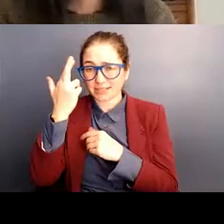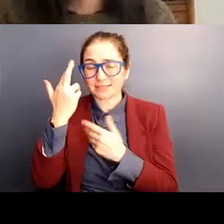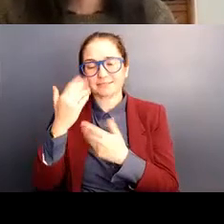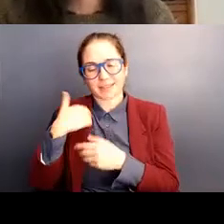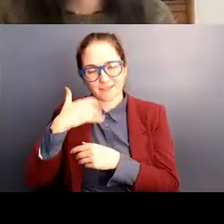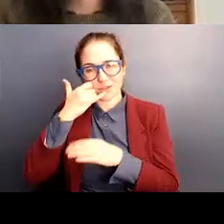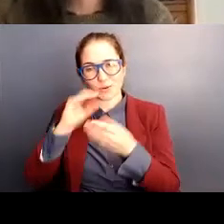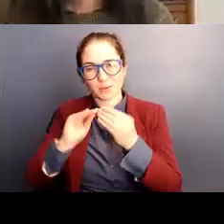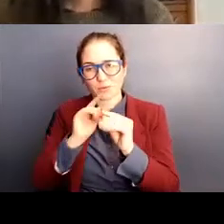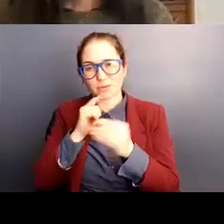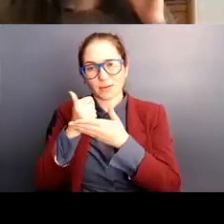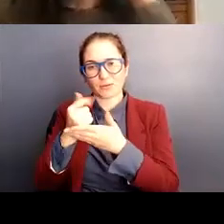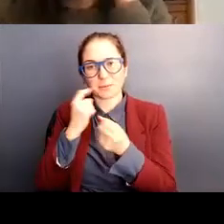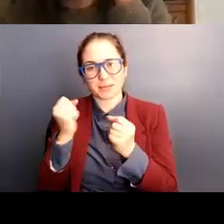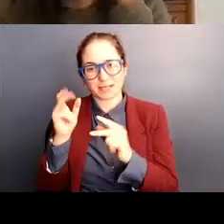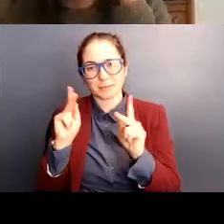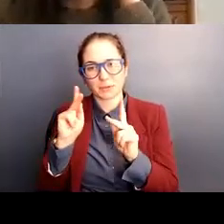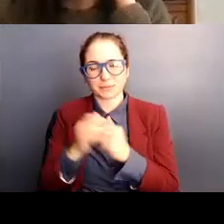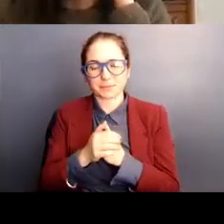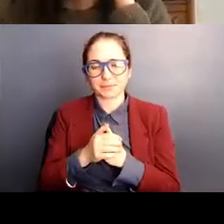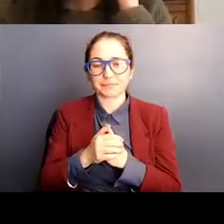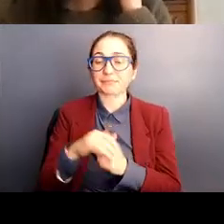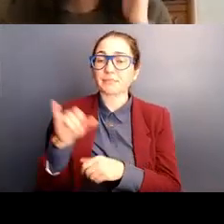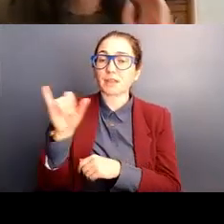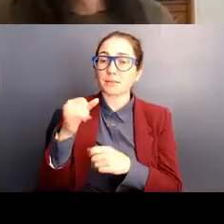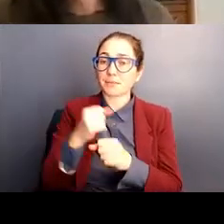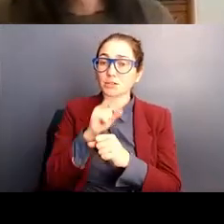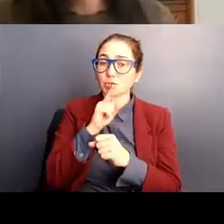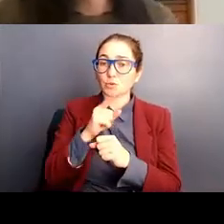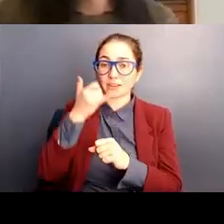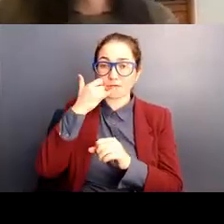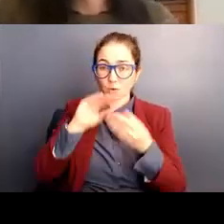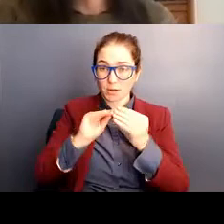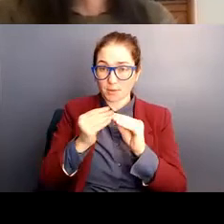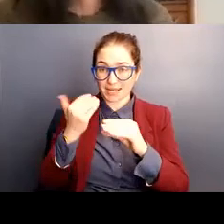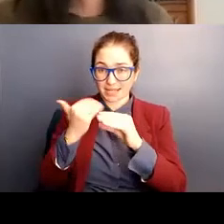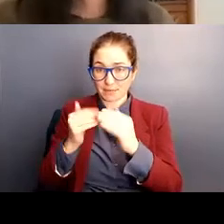really helpful. And you want to make sure that this phone number and this email address are being regularly checked